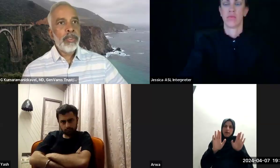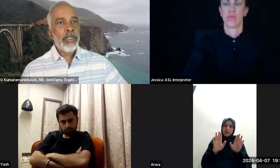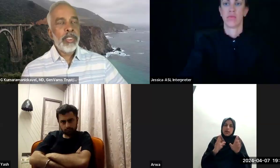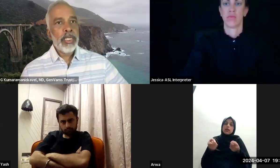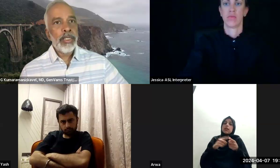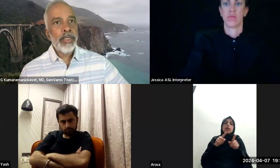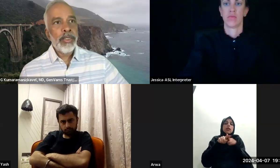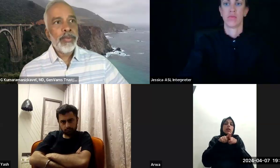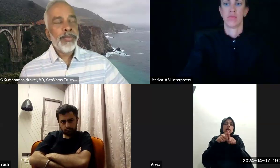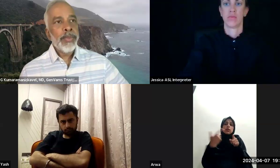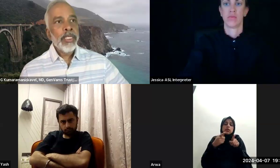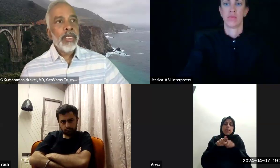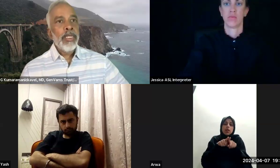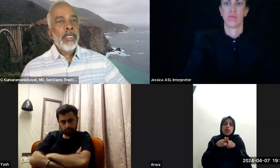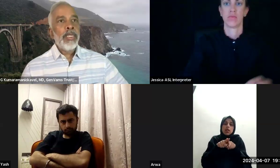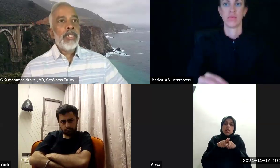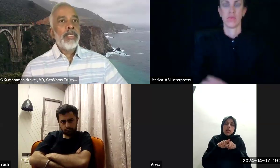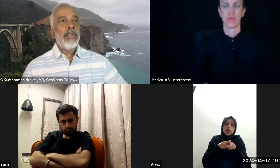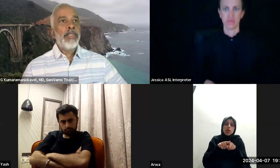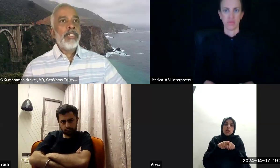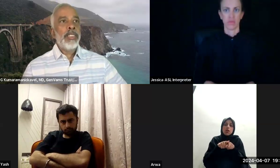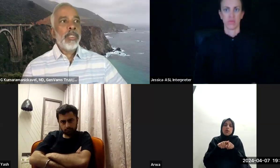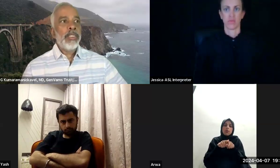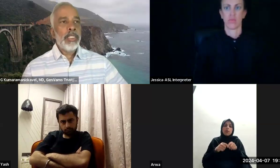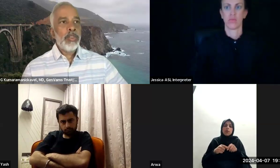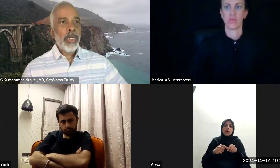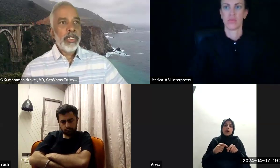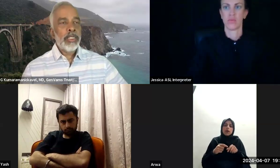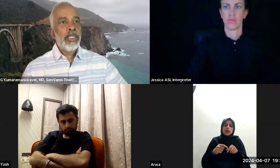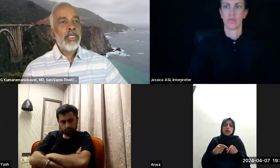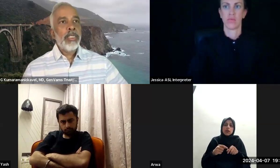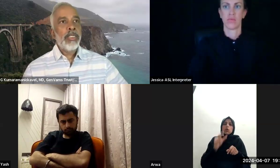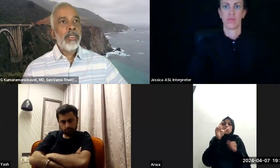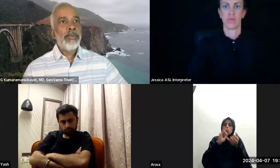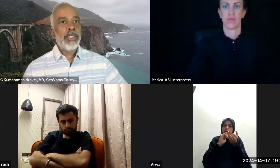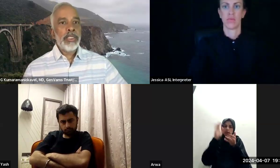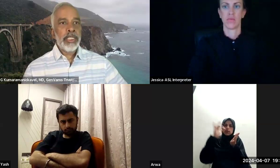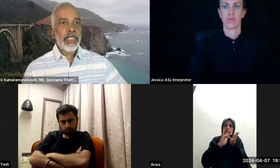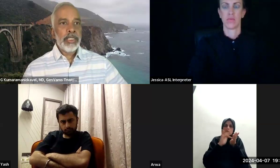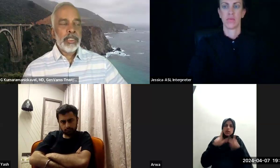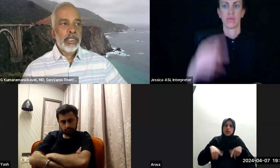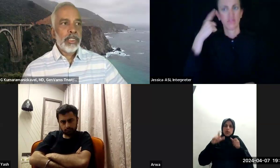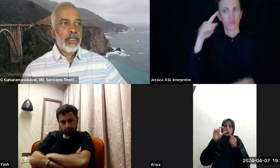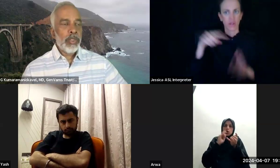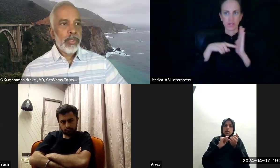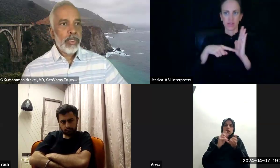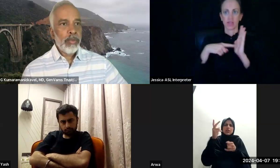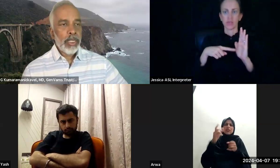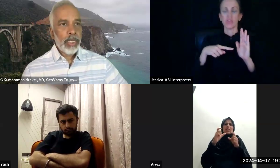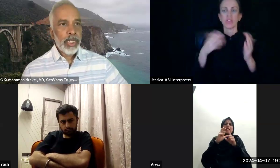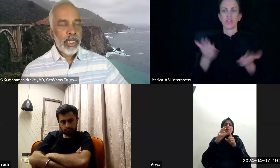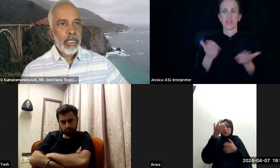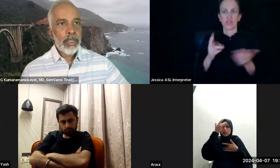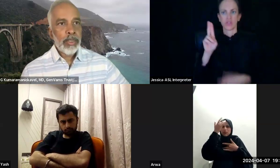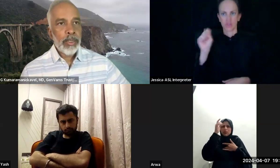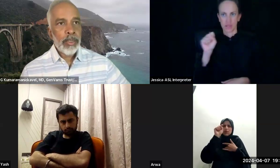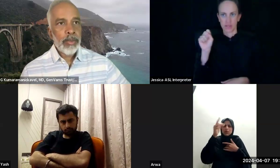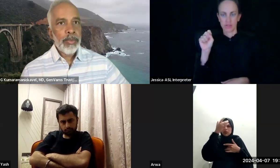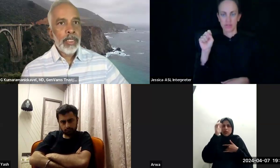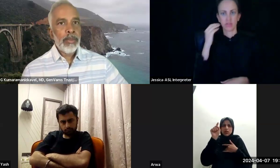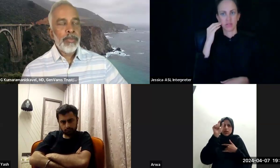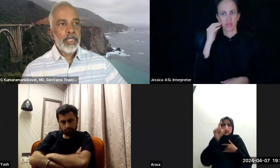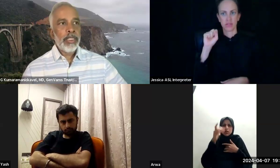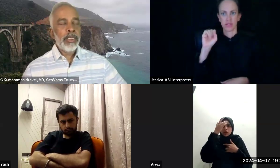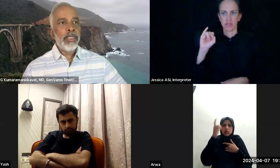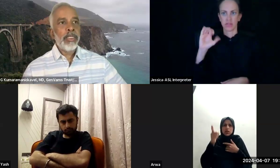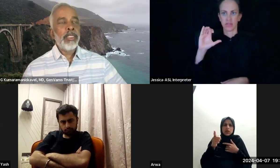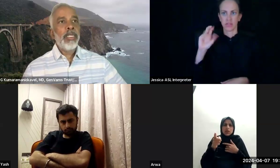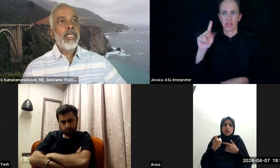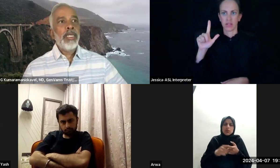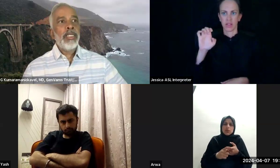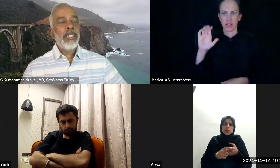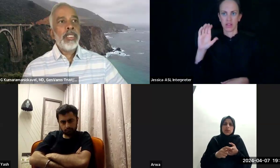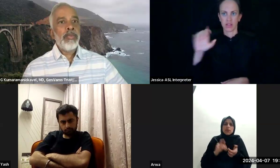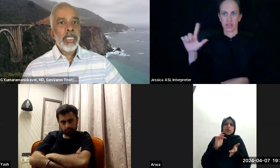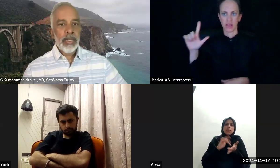if you take in in the US sickle cell disease is quite predominantly present in the American